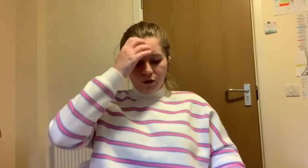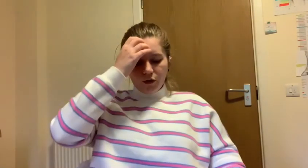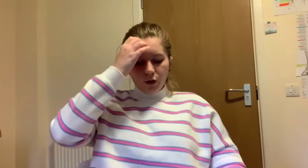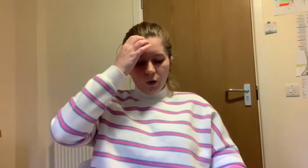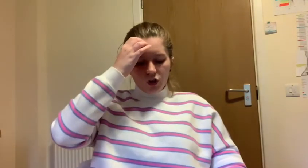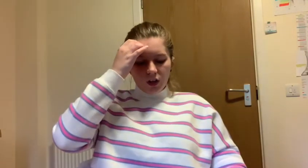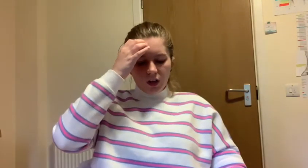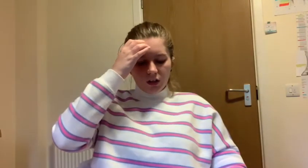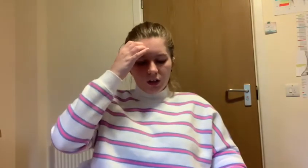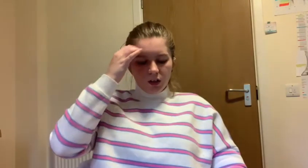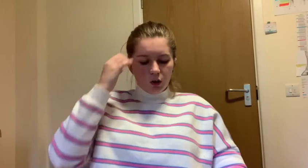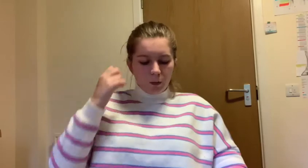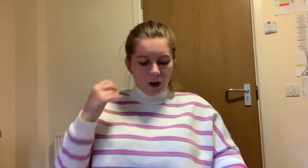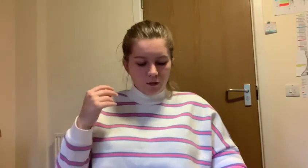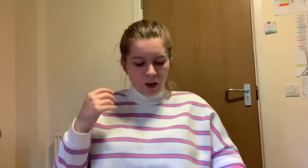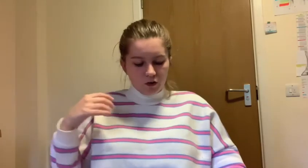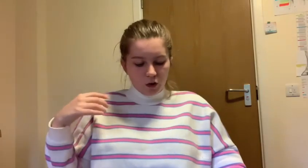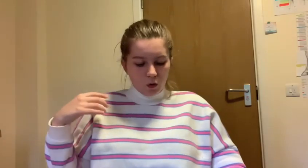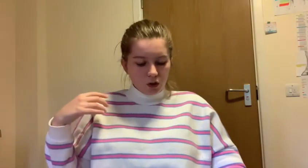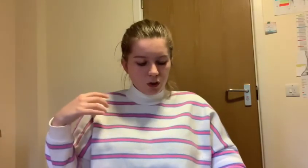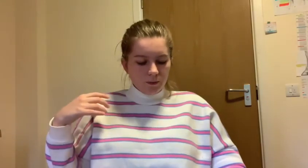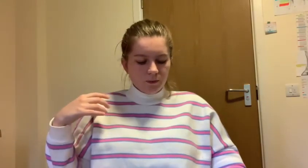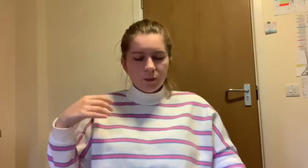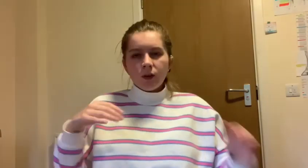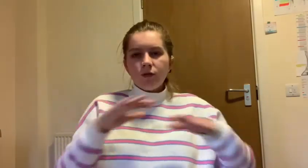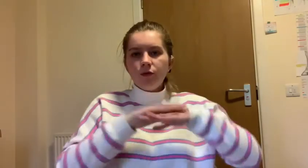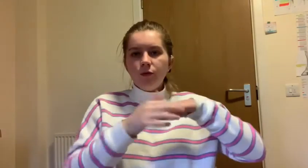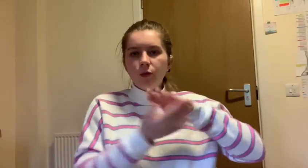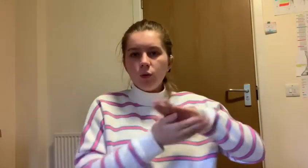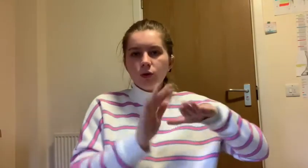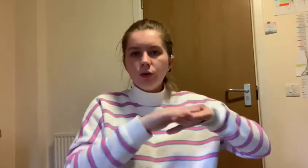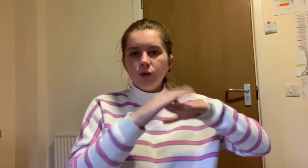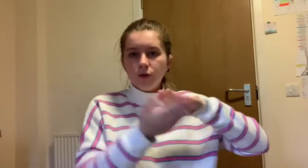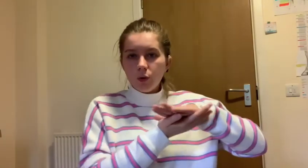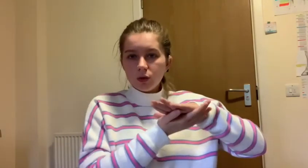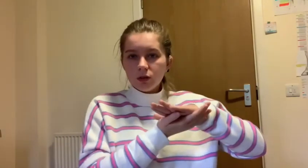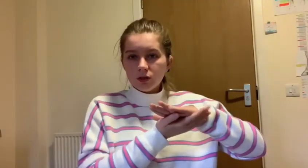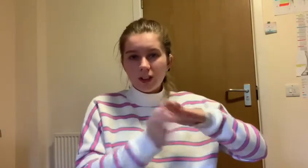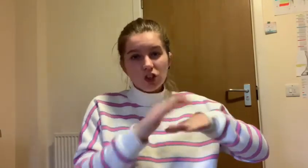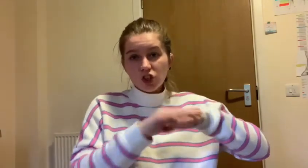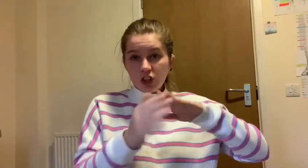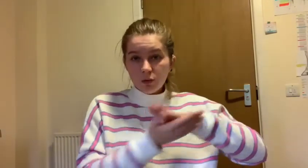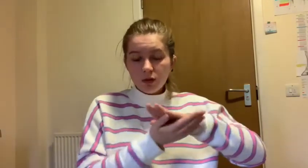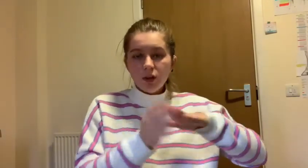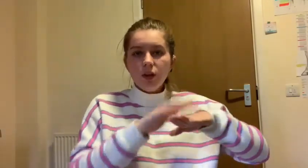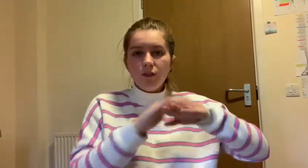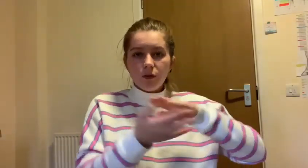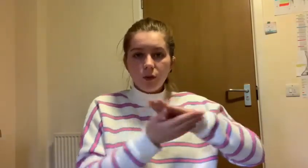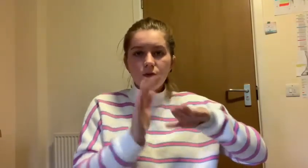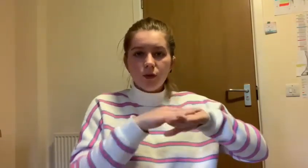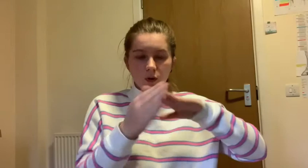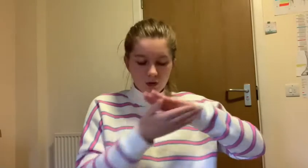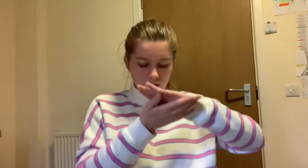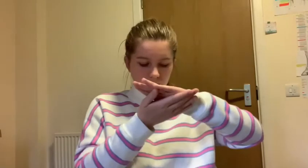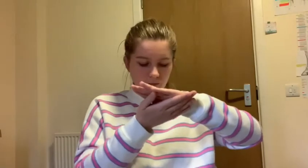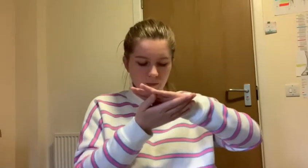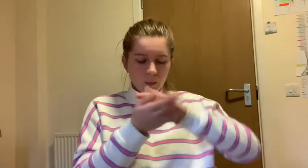"foot foot, you watch it, mouth mouth, you watch it" - "foot" x2 so like a shoe "foot" x2